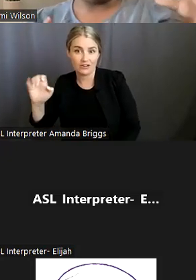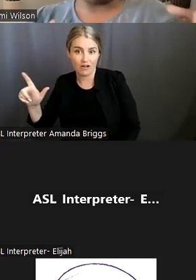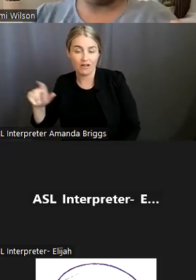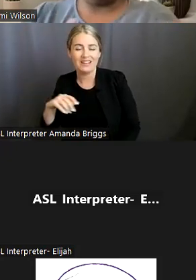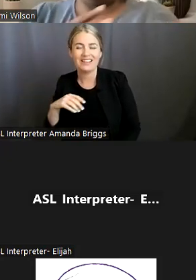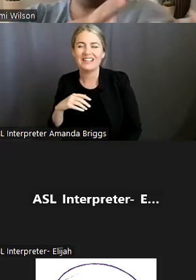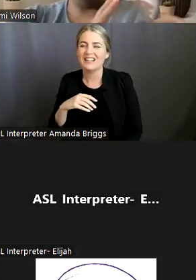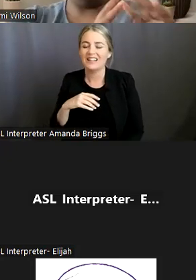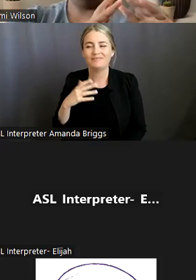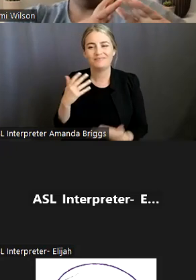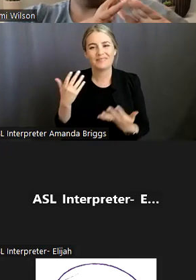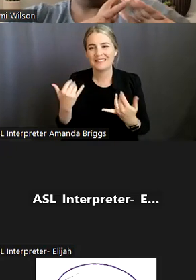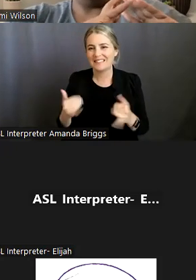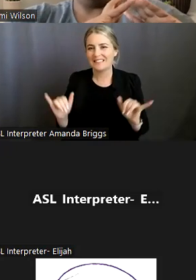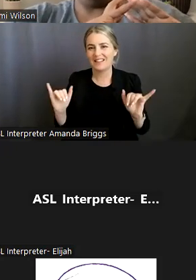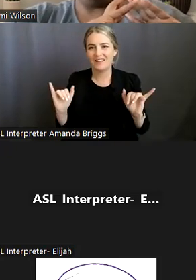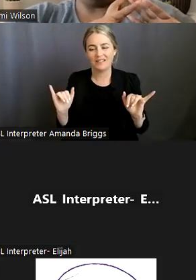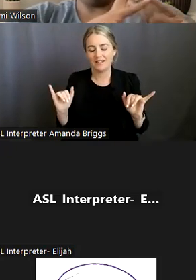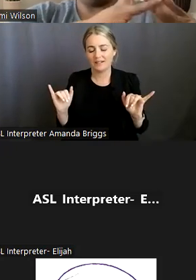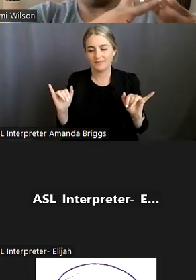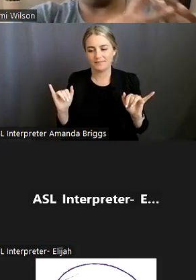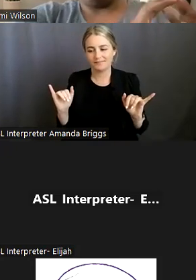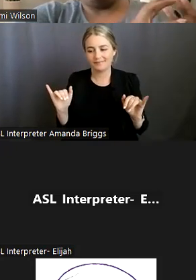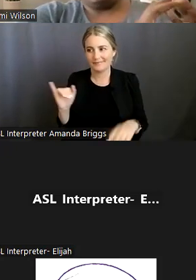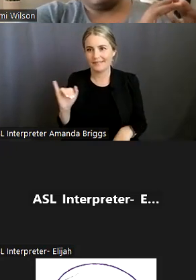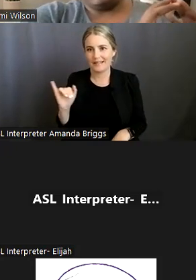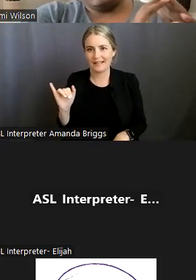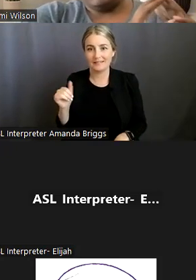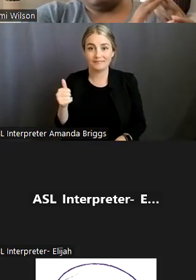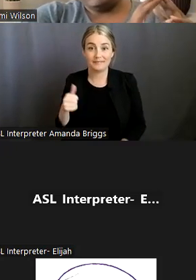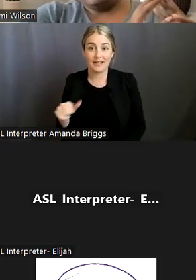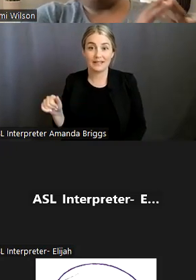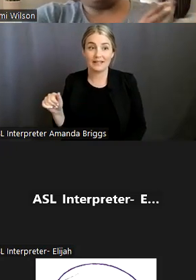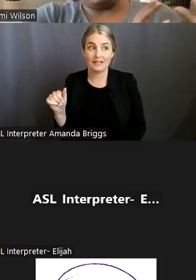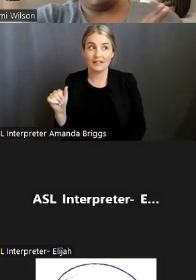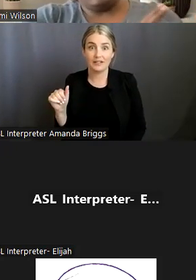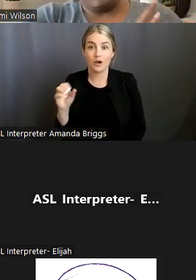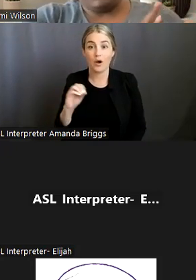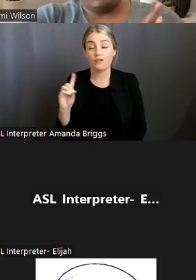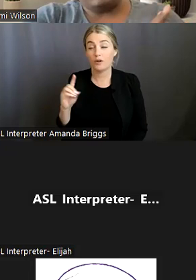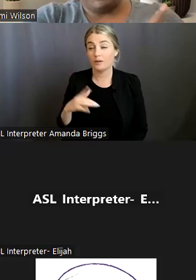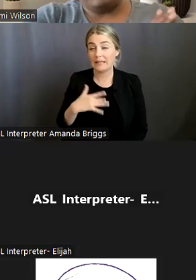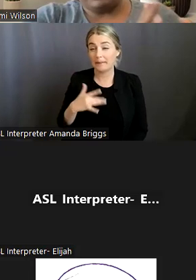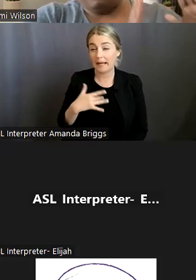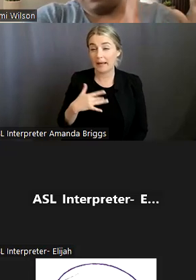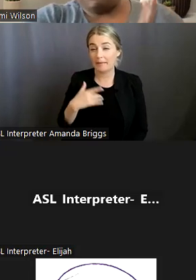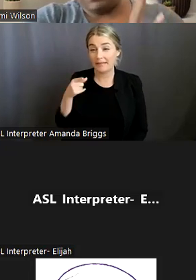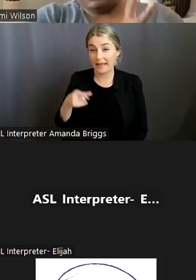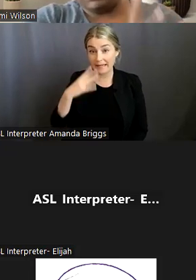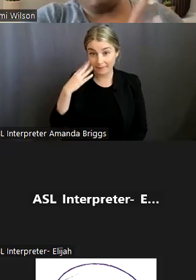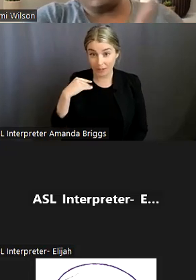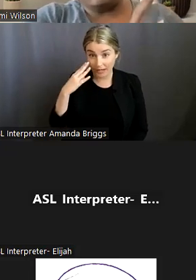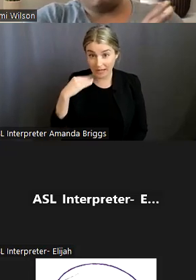alleviating those, any overdose symptoms that they may be experiencing from the stimulants